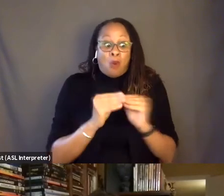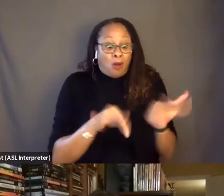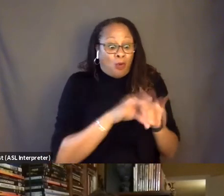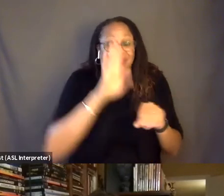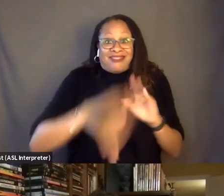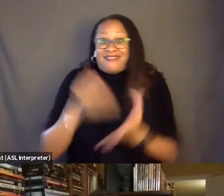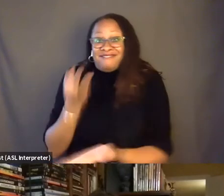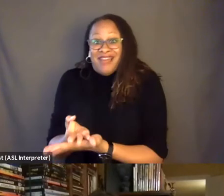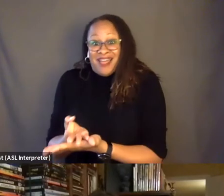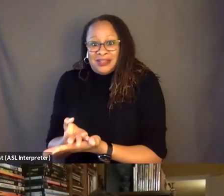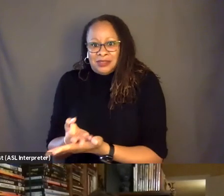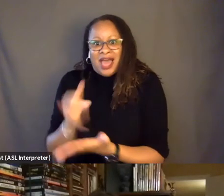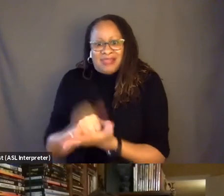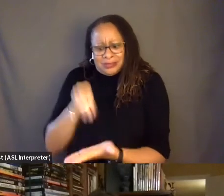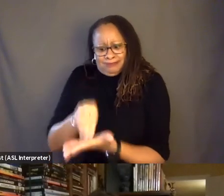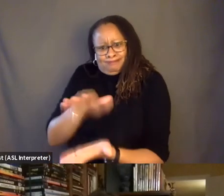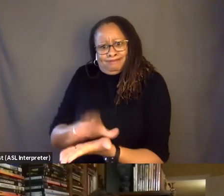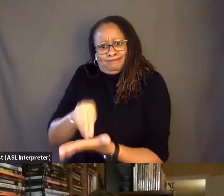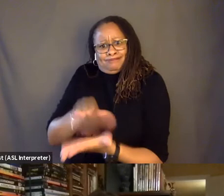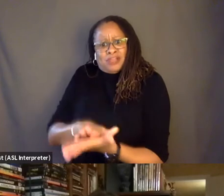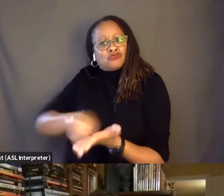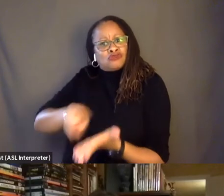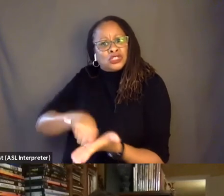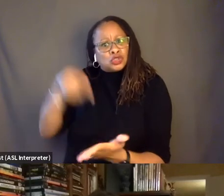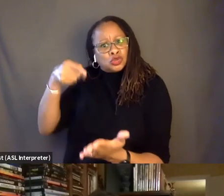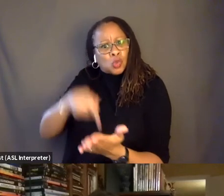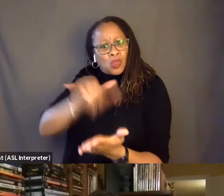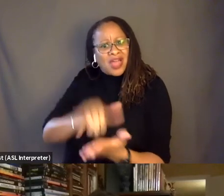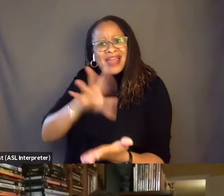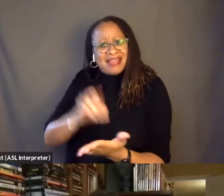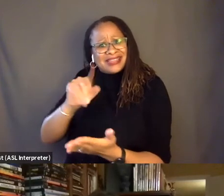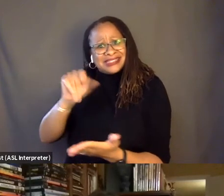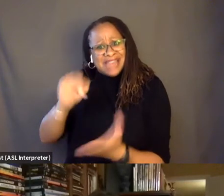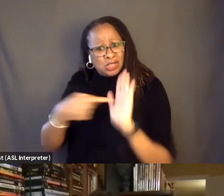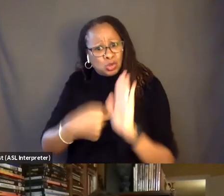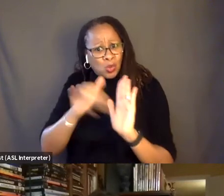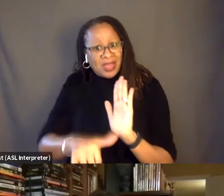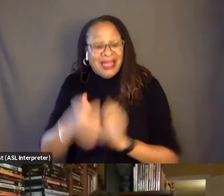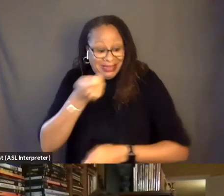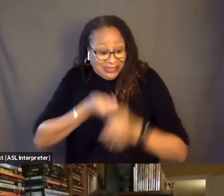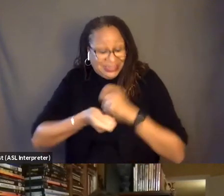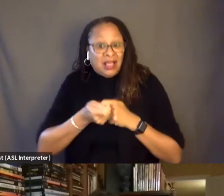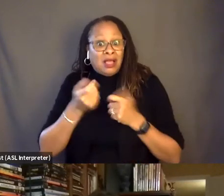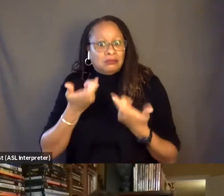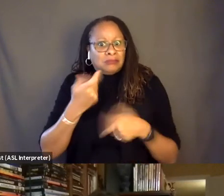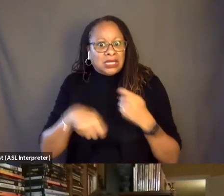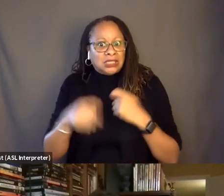That's what the research shows. That's what the data shows. And until that is fixed, we live in the upside down.